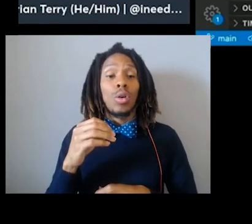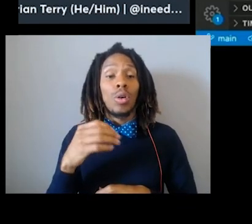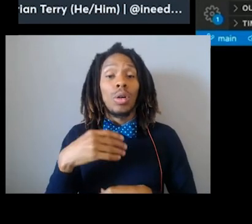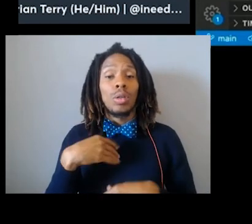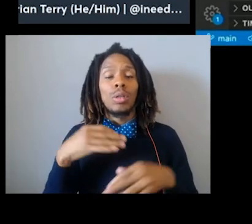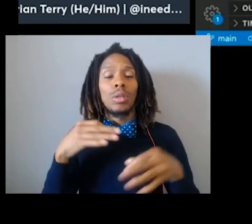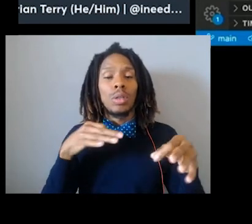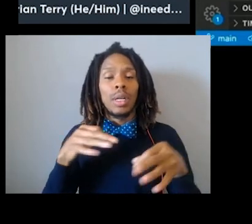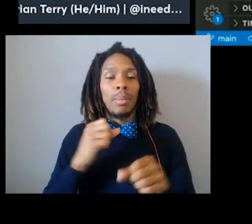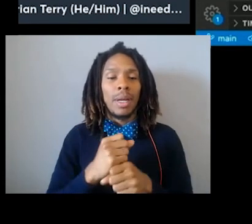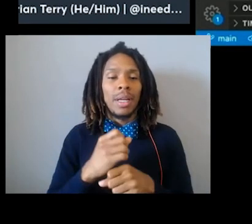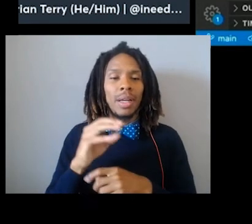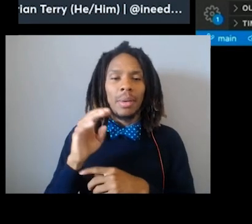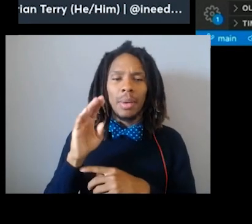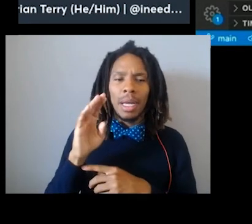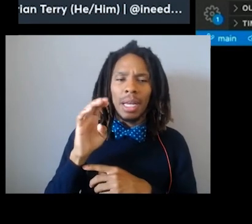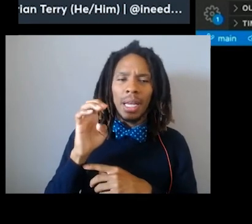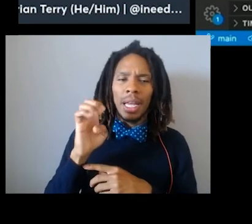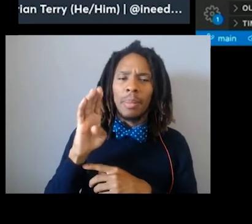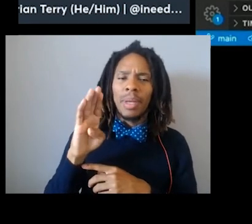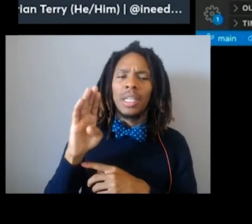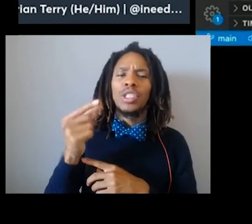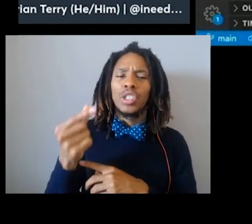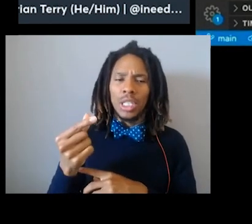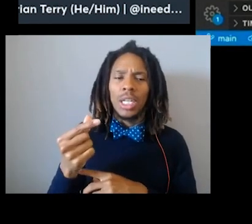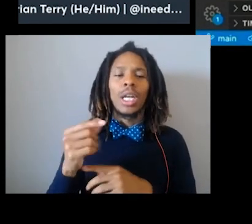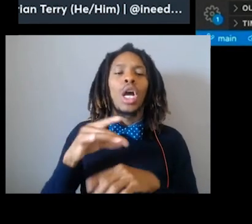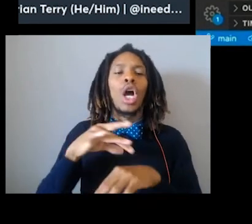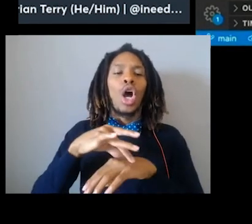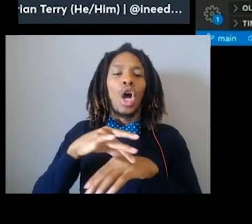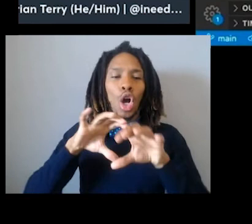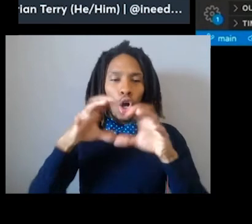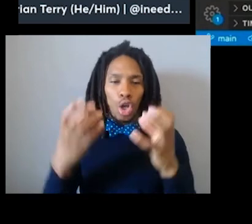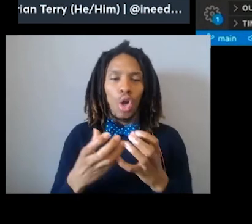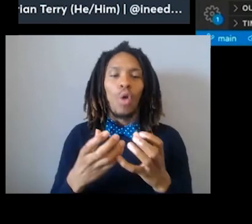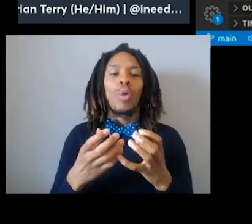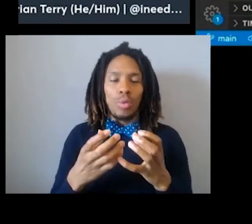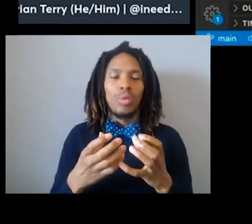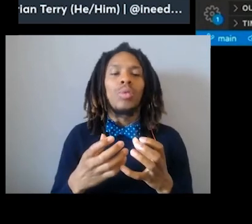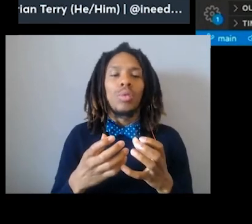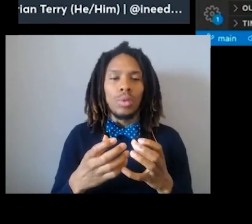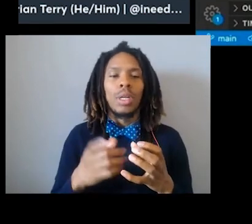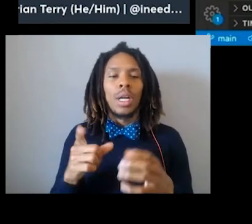this would be the global template, right. And then this will create the health check,